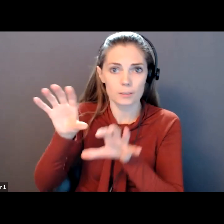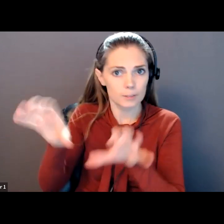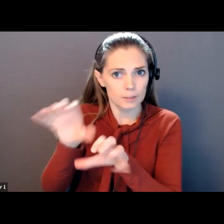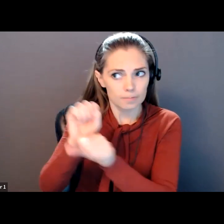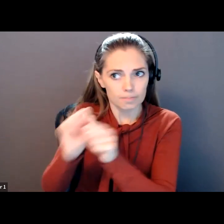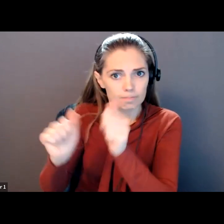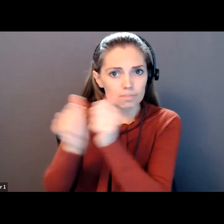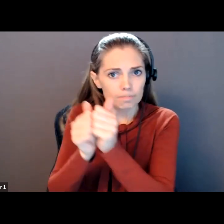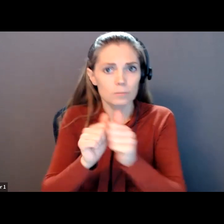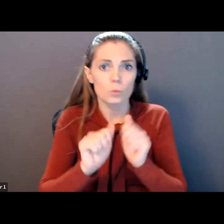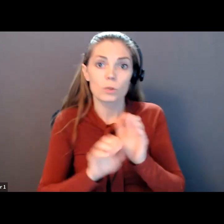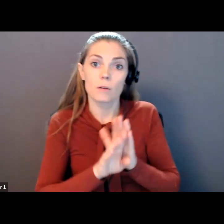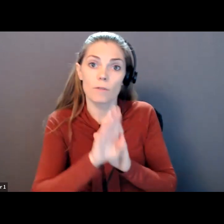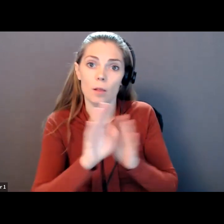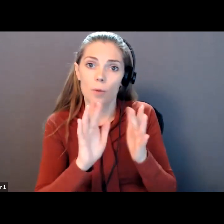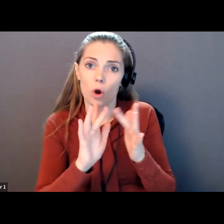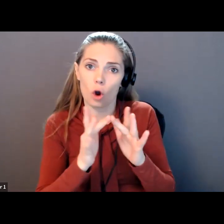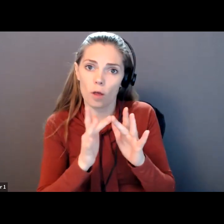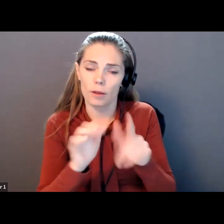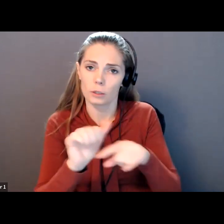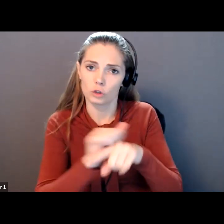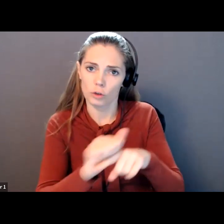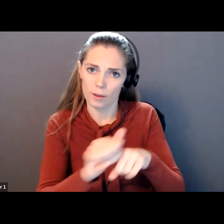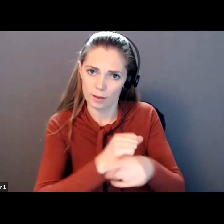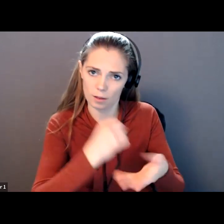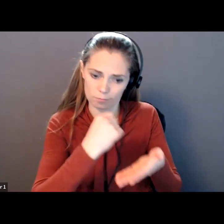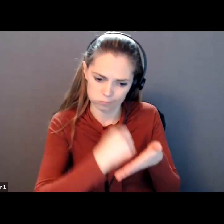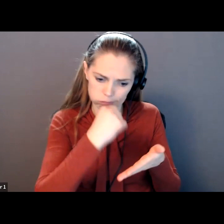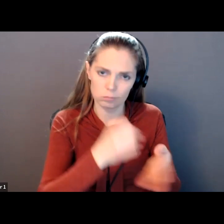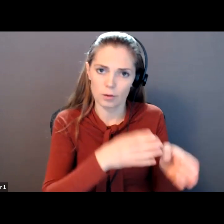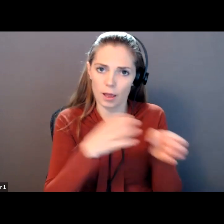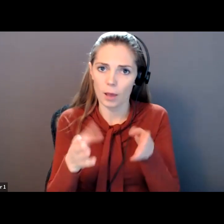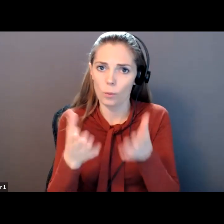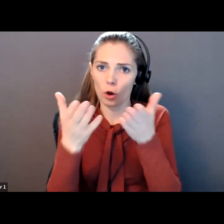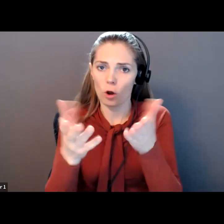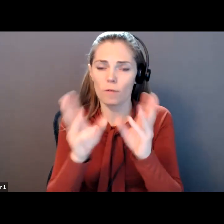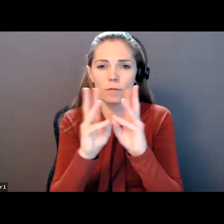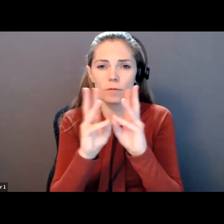offer workshops on episodic disabilities at work to organizations across Canada.